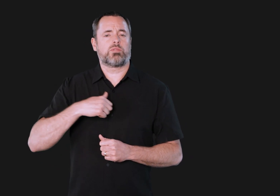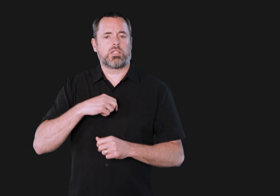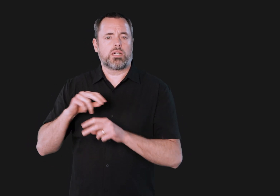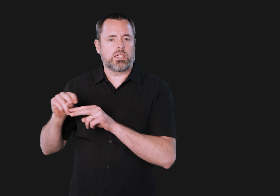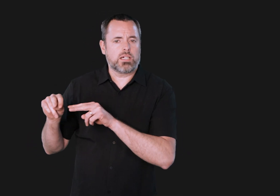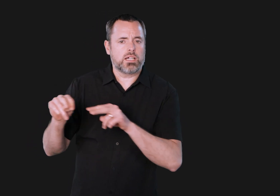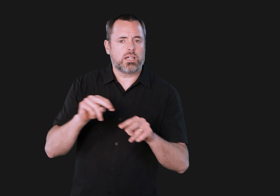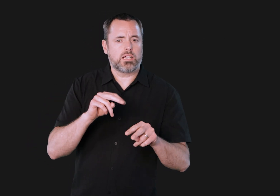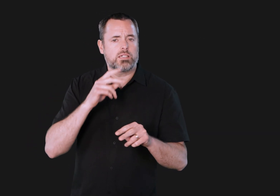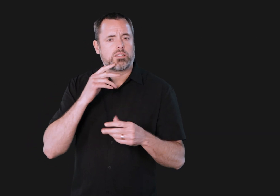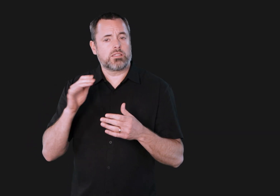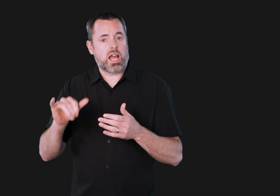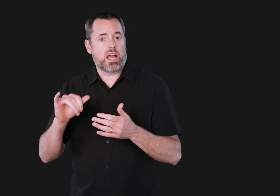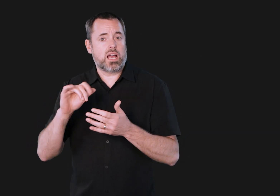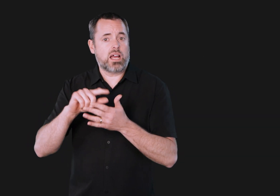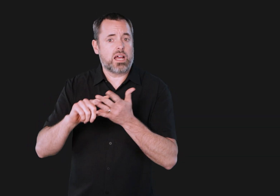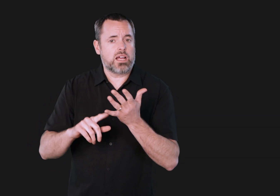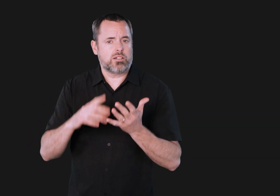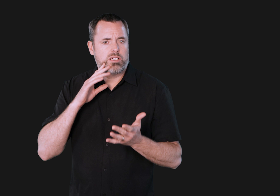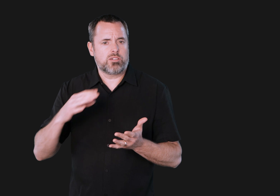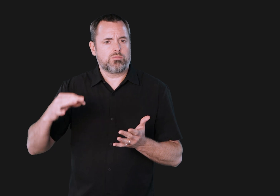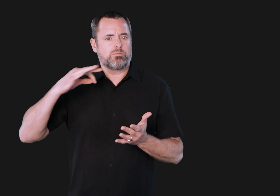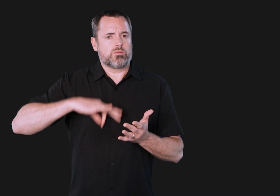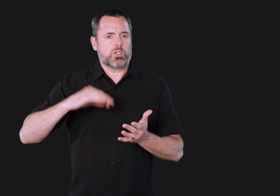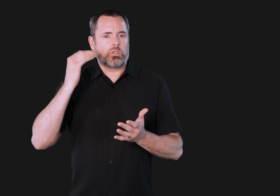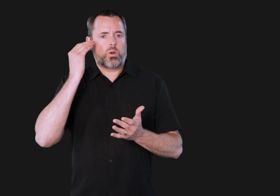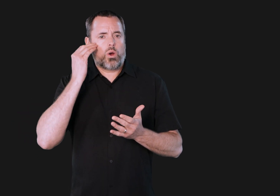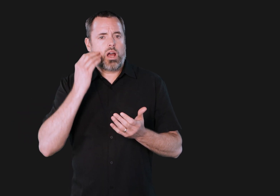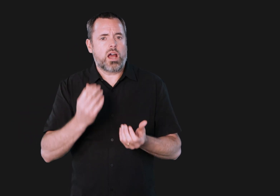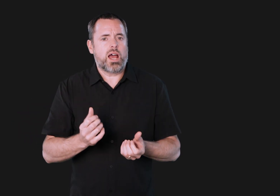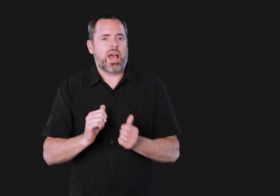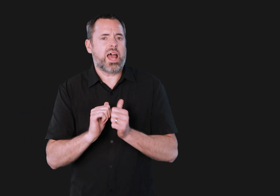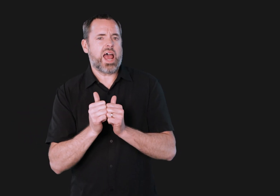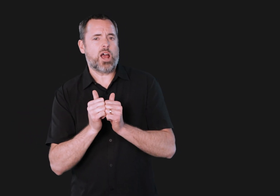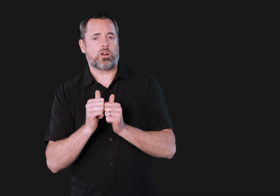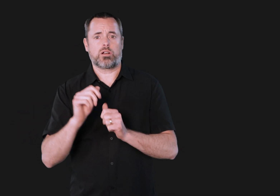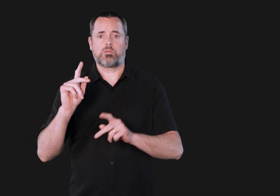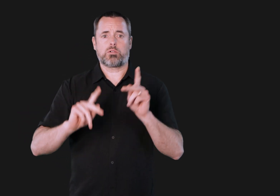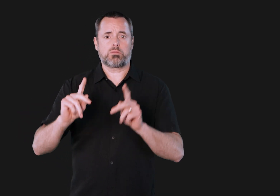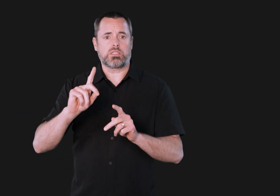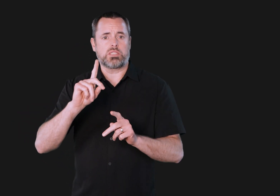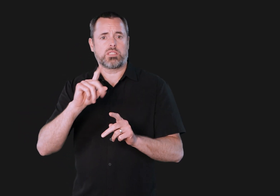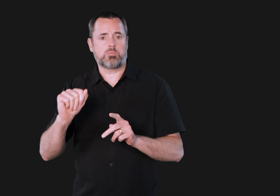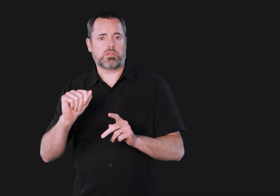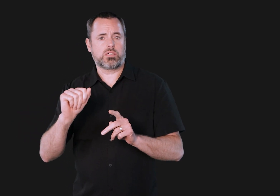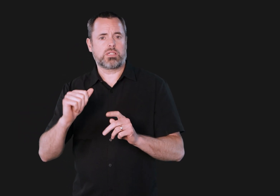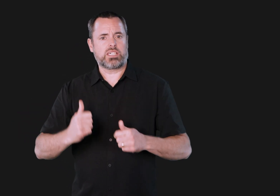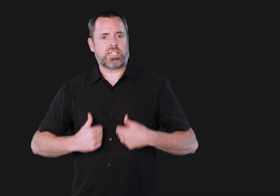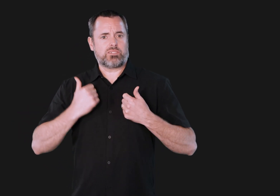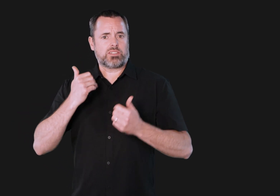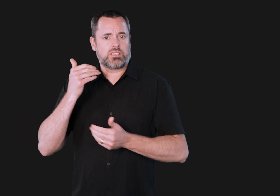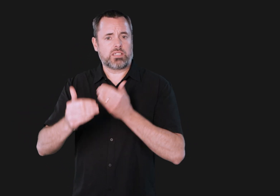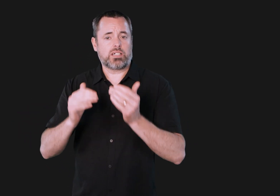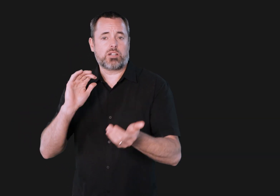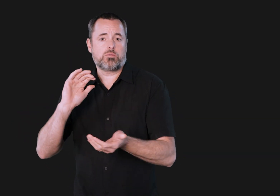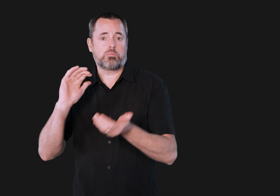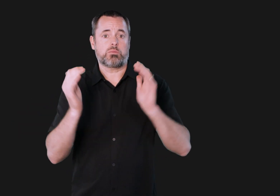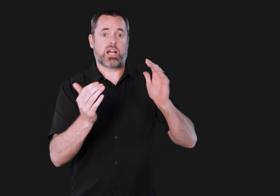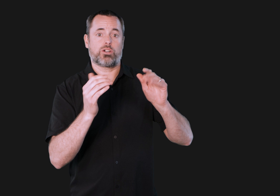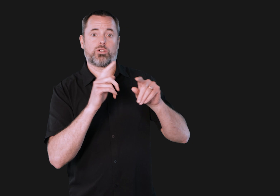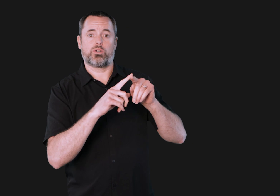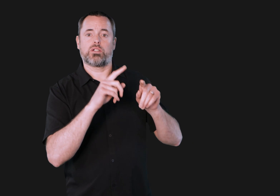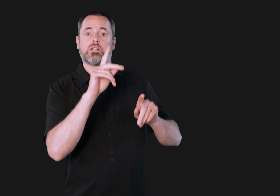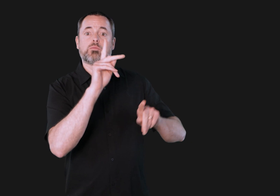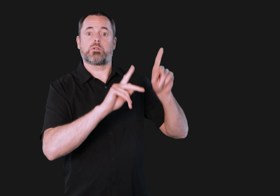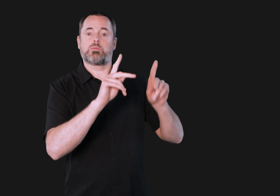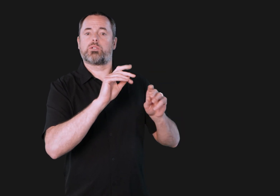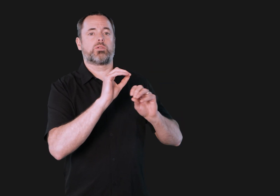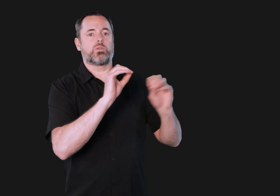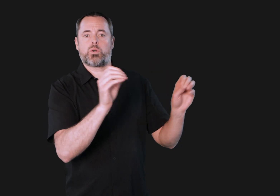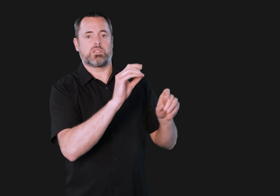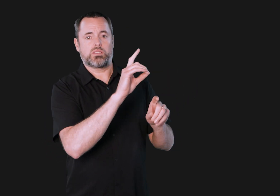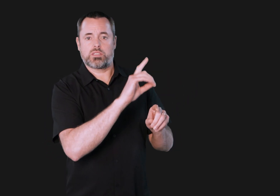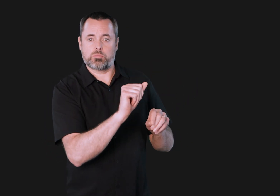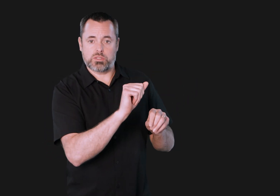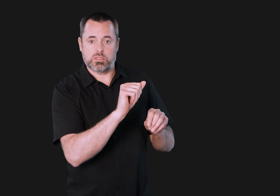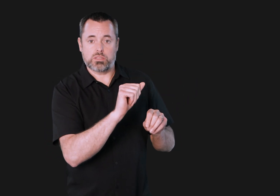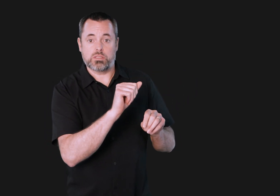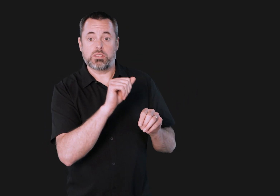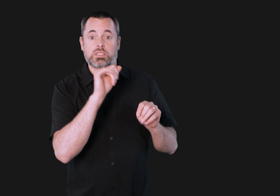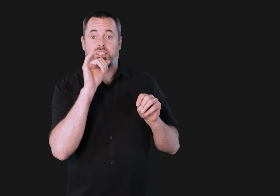We heard it would be useful to know how the lives of people with disabilities compare with those of people without disabilities.